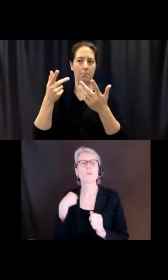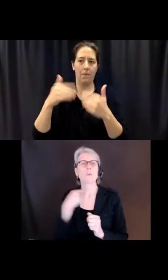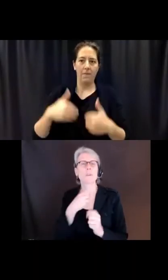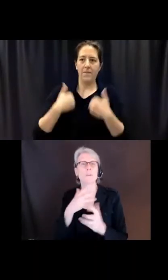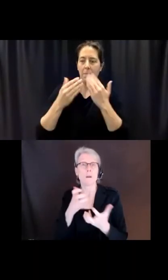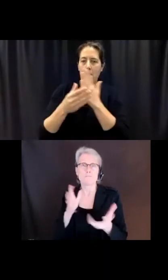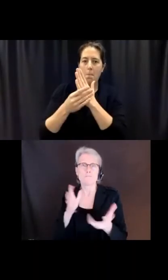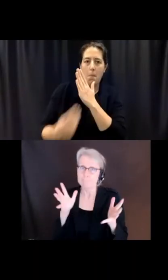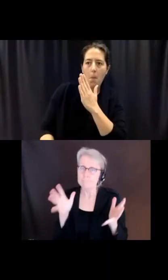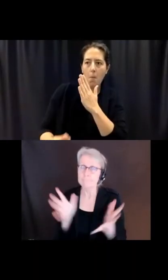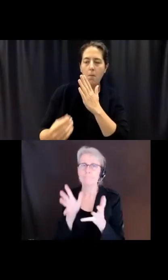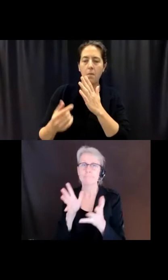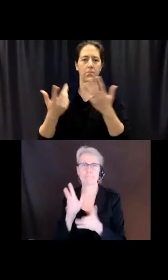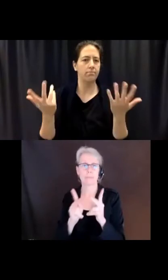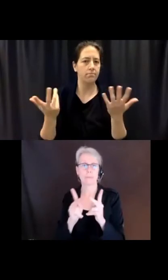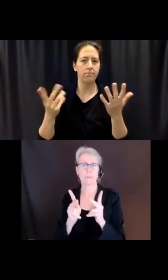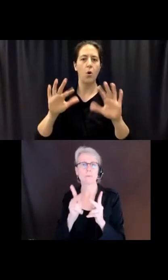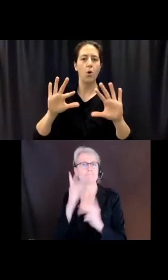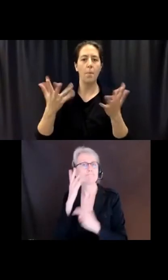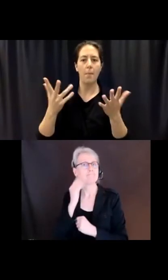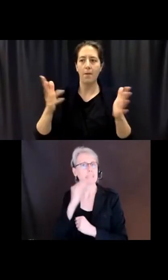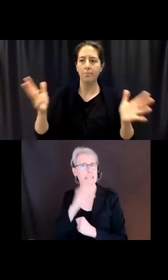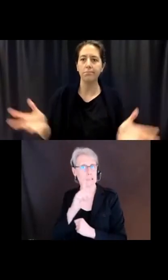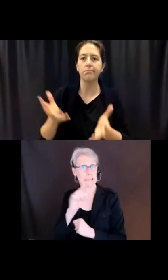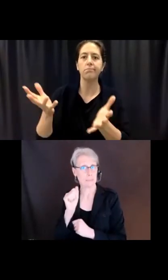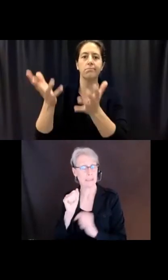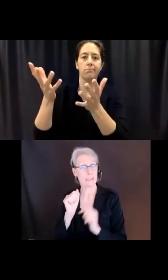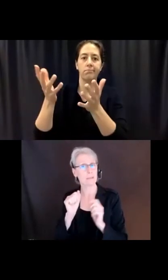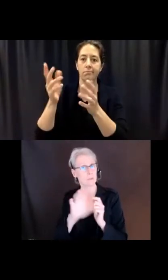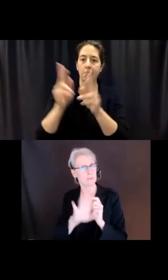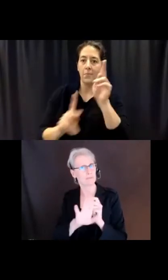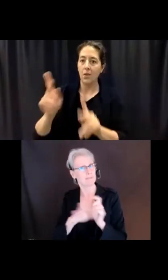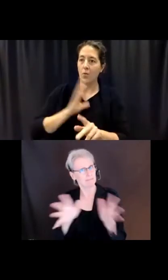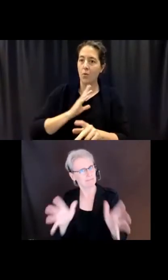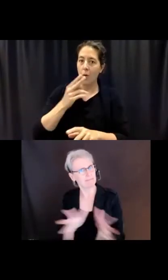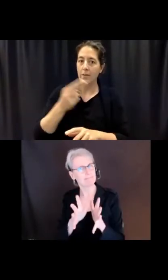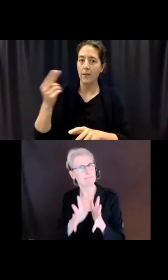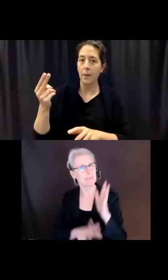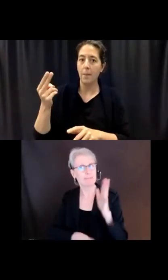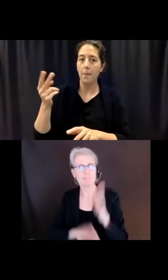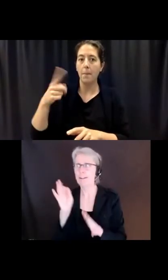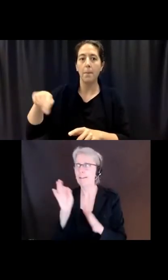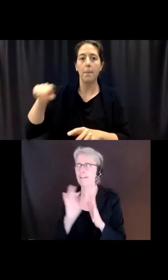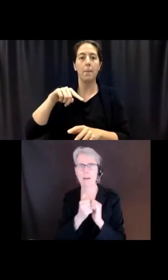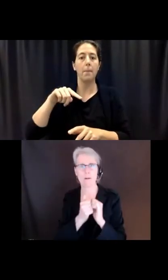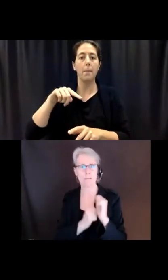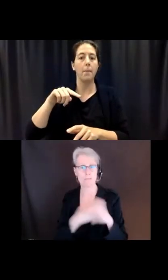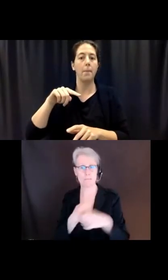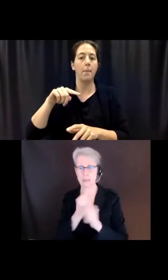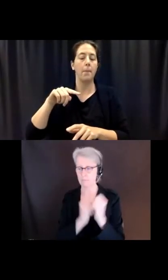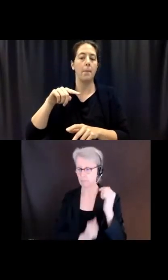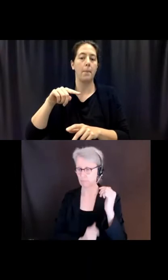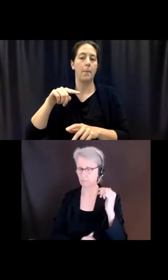PEOPLE WITH DISABILITYS IS BY CREATING THAT EQUITY LINE AND FINDING A WAY TO BE LIKE -- IF